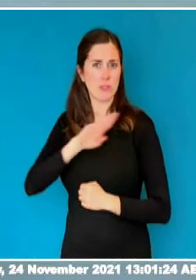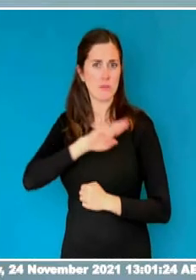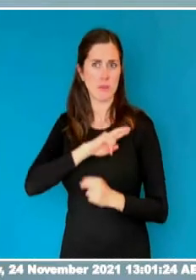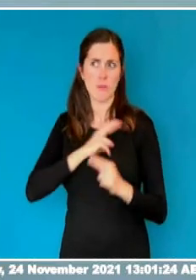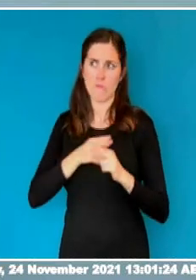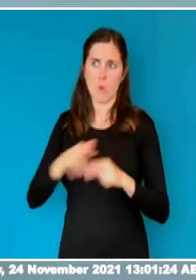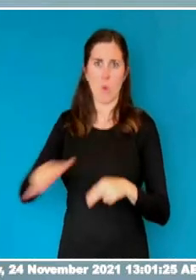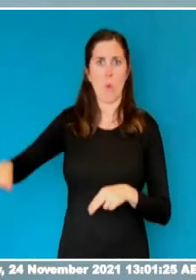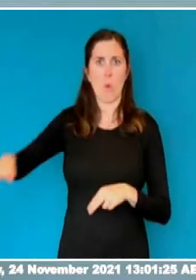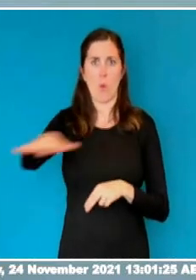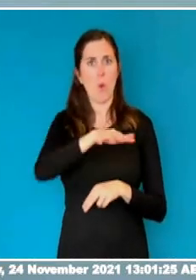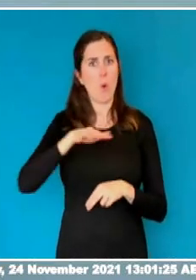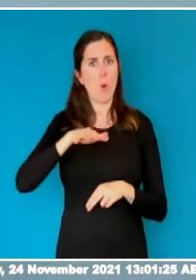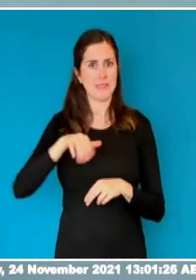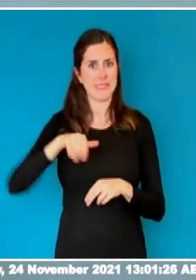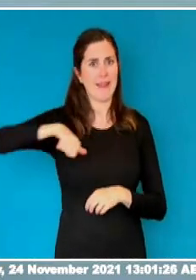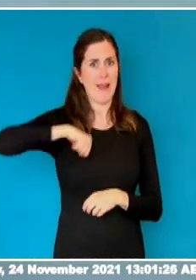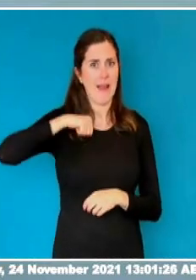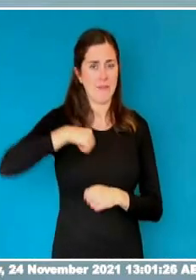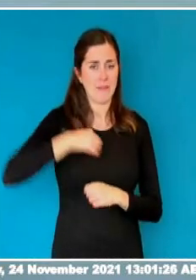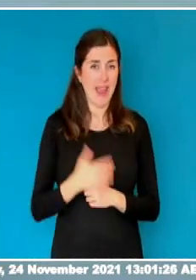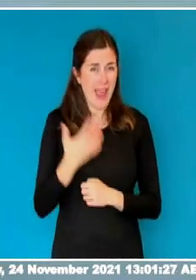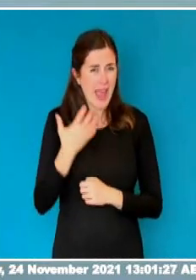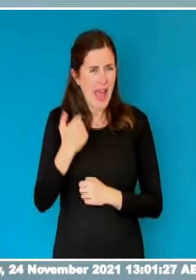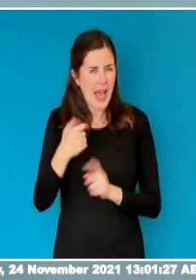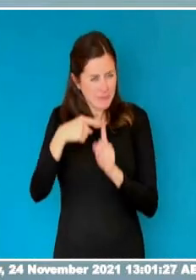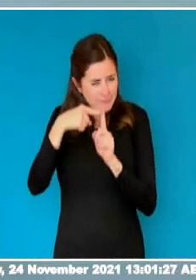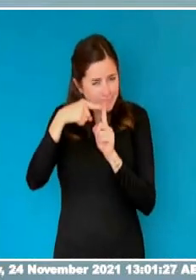This is a particular target and therefore a case guide that we have.